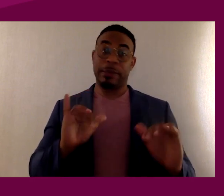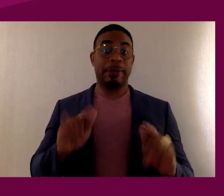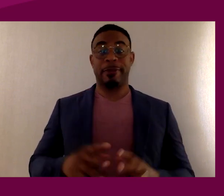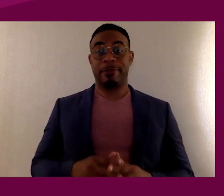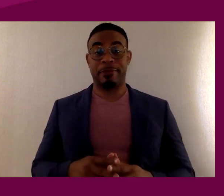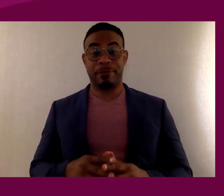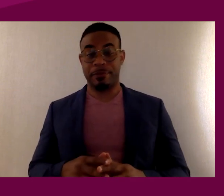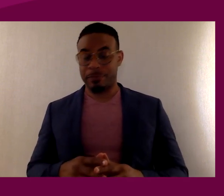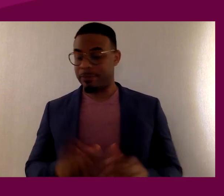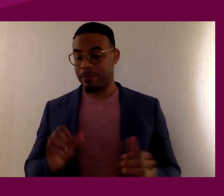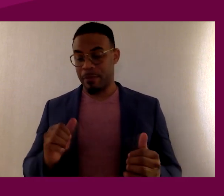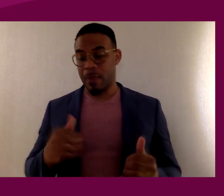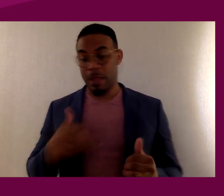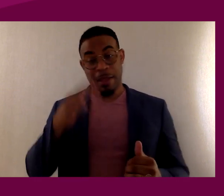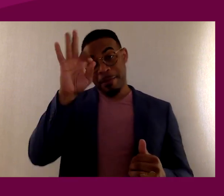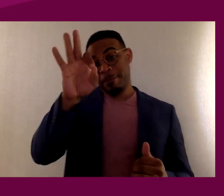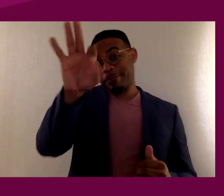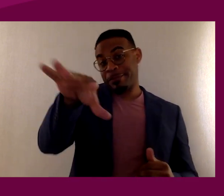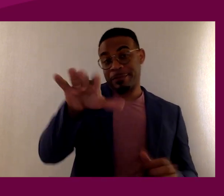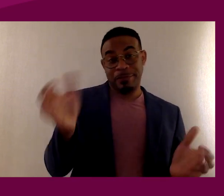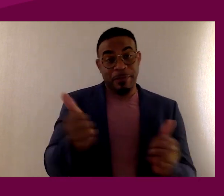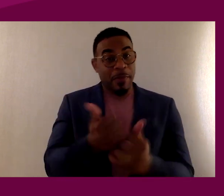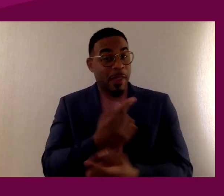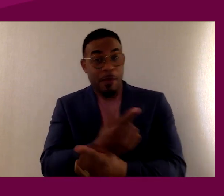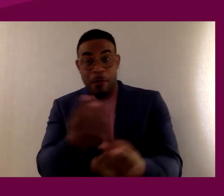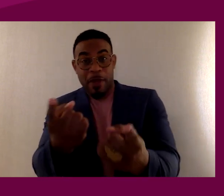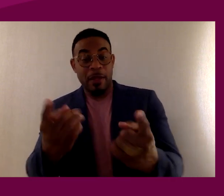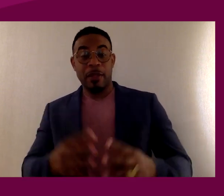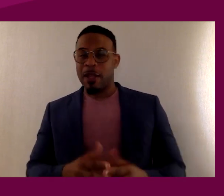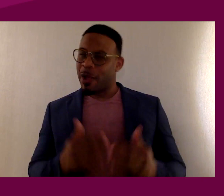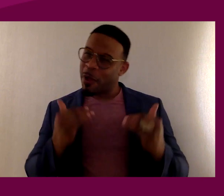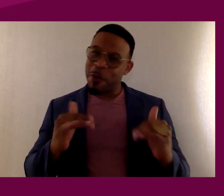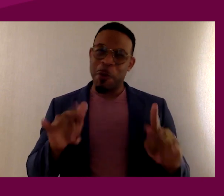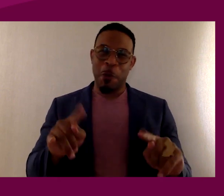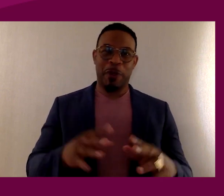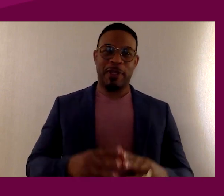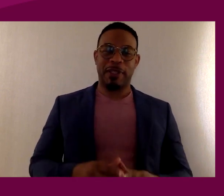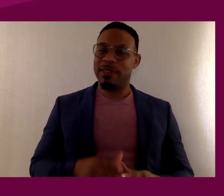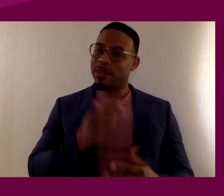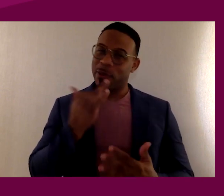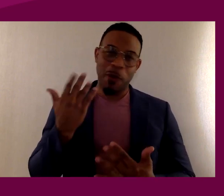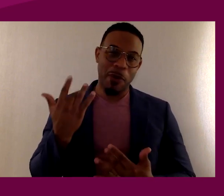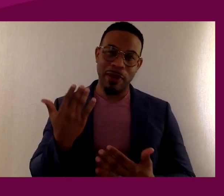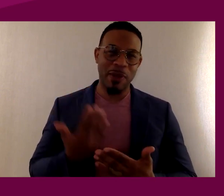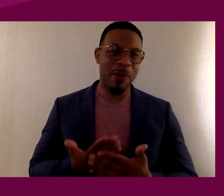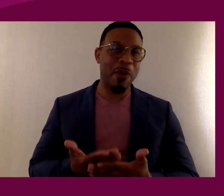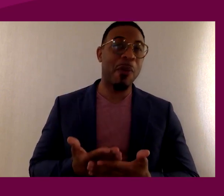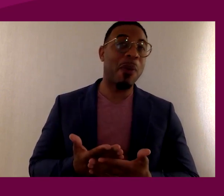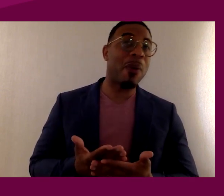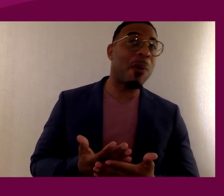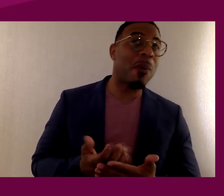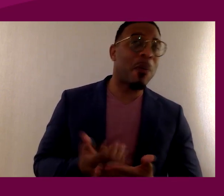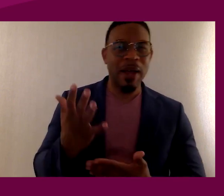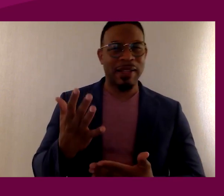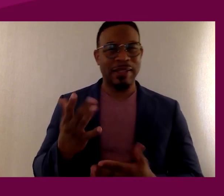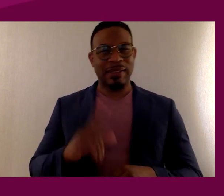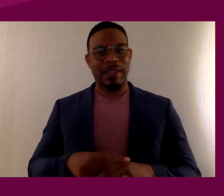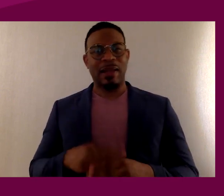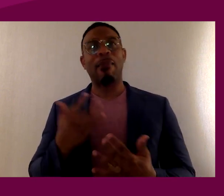I'm just going to go do it. And she did. That's my encouragement to everybody else, go do it. Ashley Inkumsah: Absolutely. Bruce Curtis: Don't wait for permission.